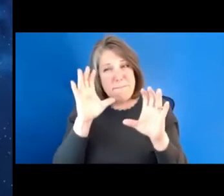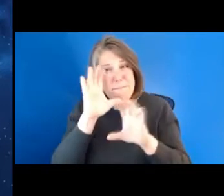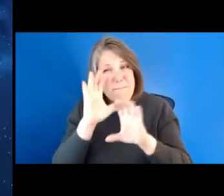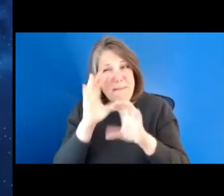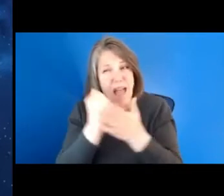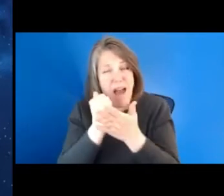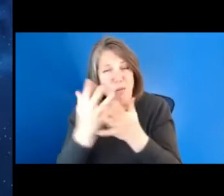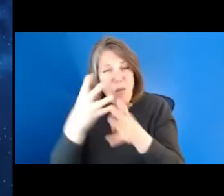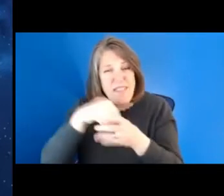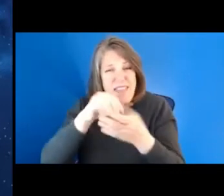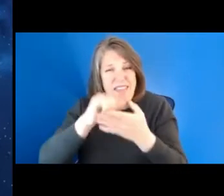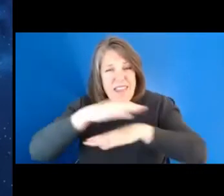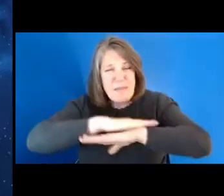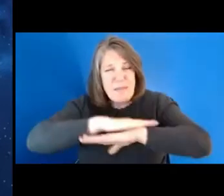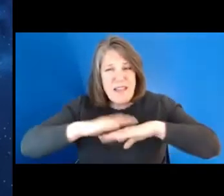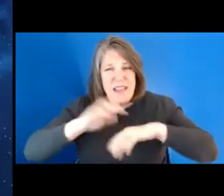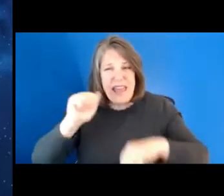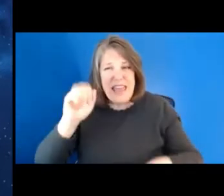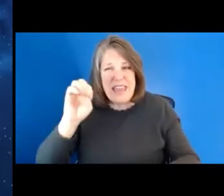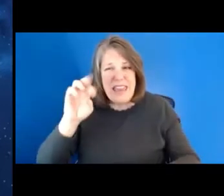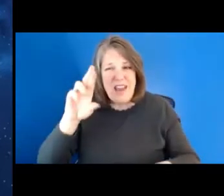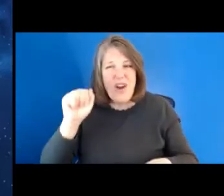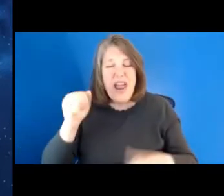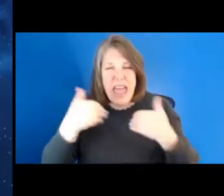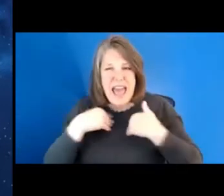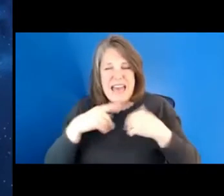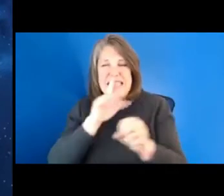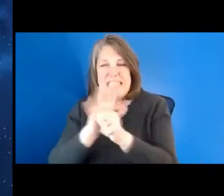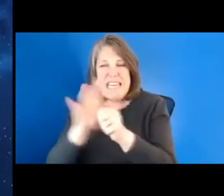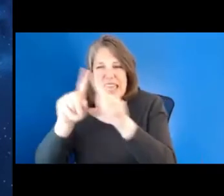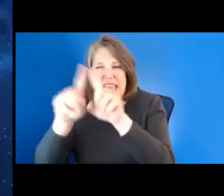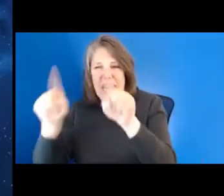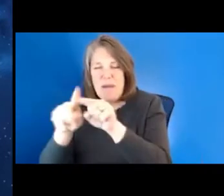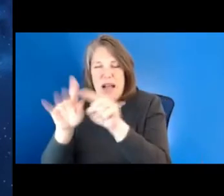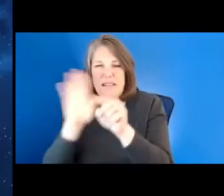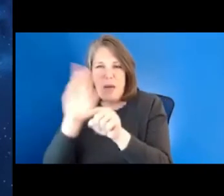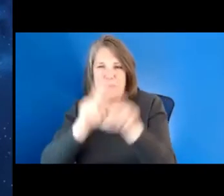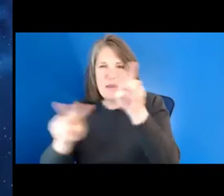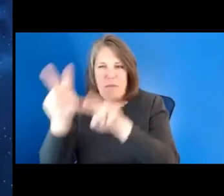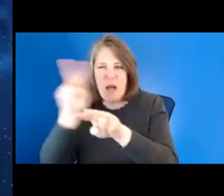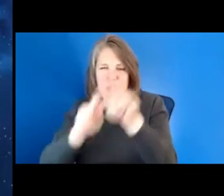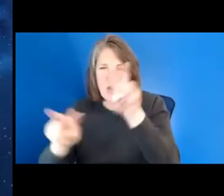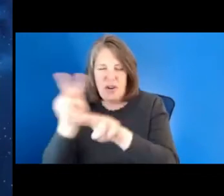and AERA has a dedicated box that will be monitored as close to around-the-clock as